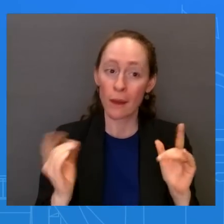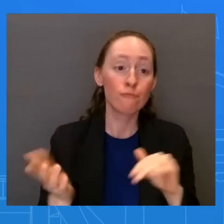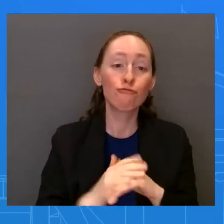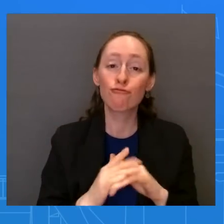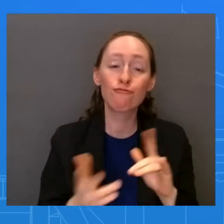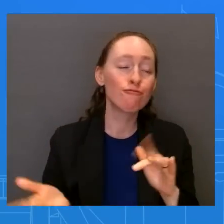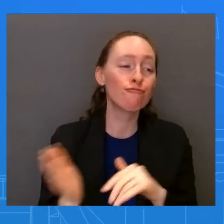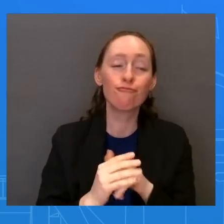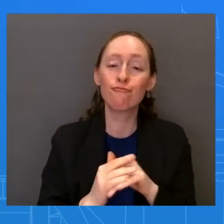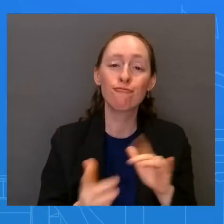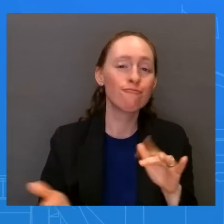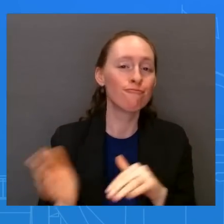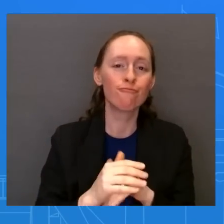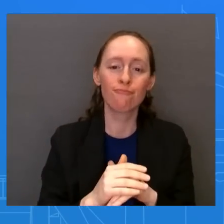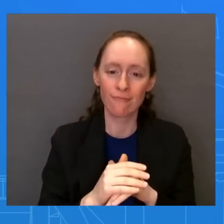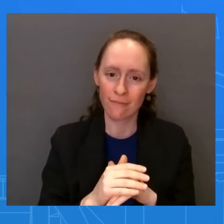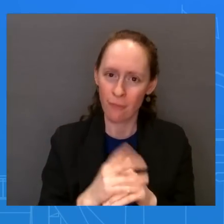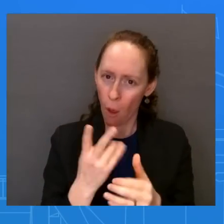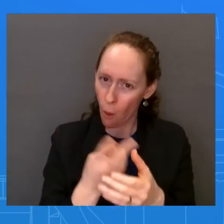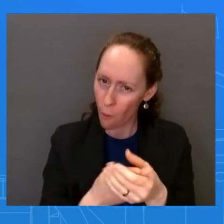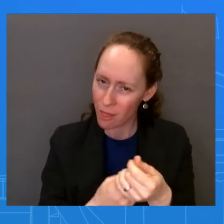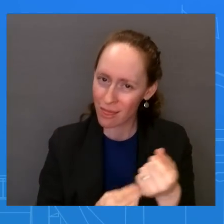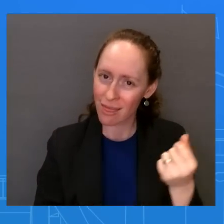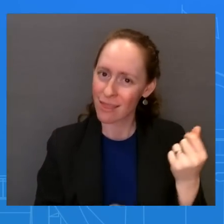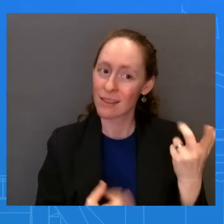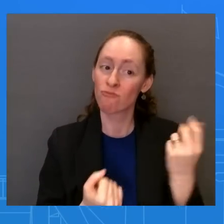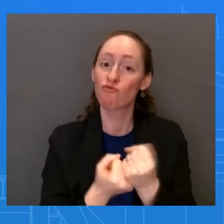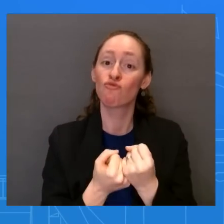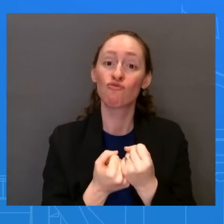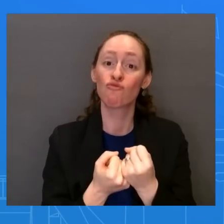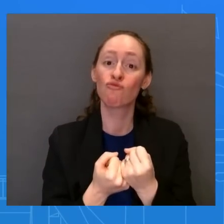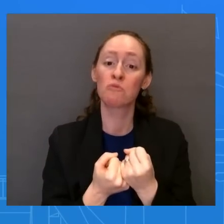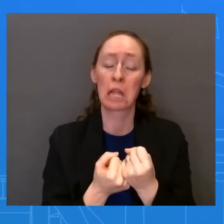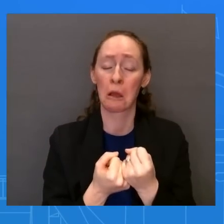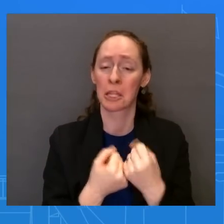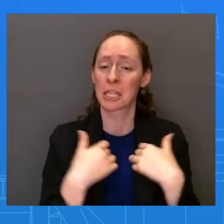and we should not put the full faith and credit of --